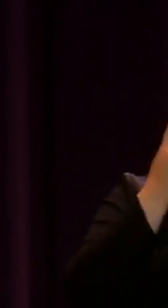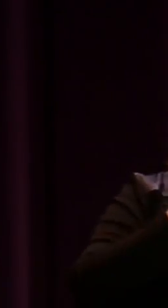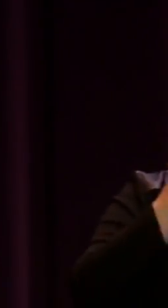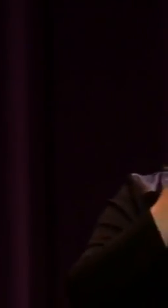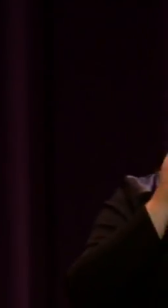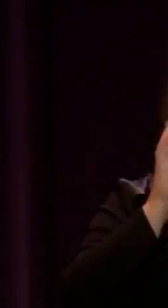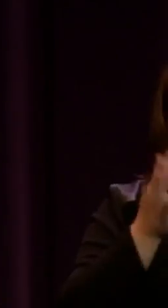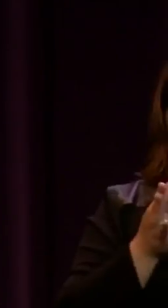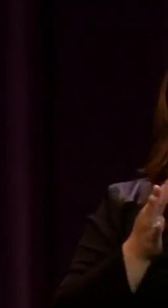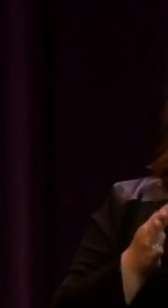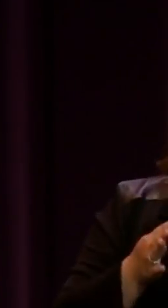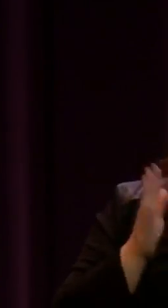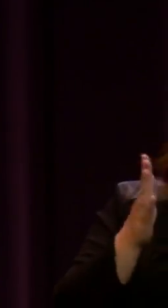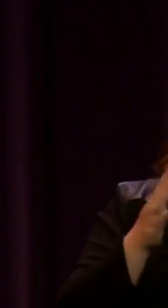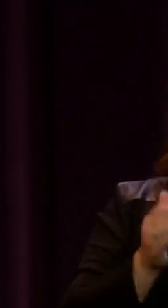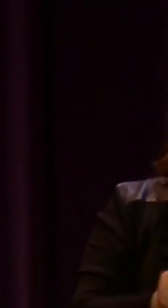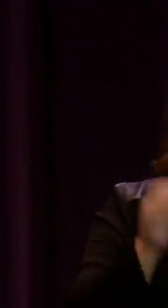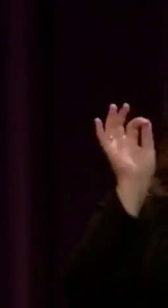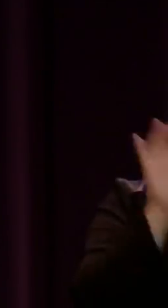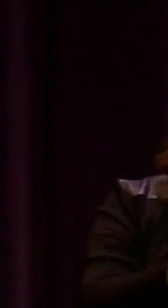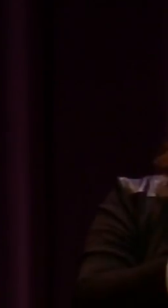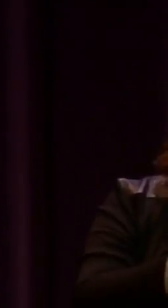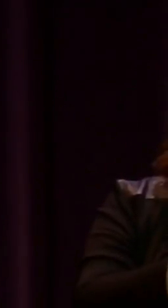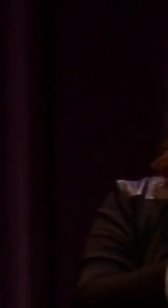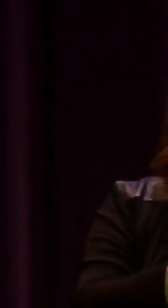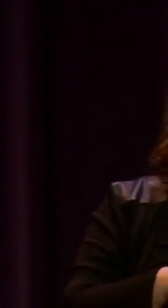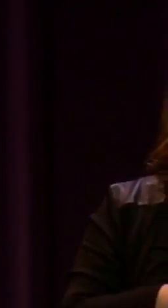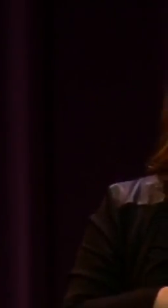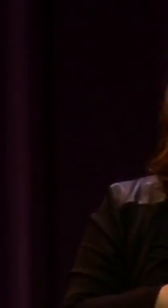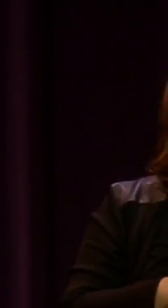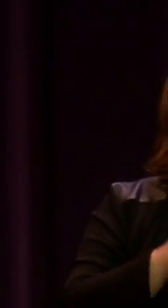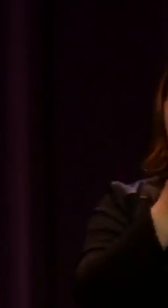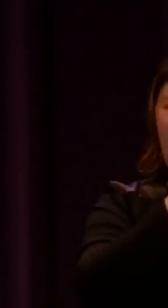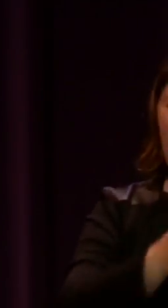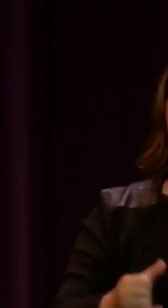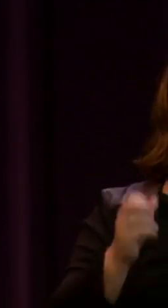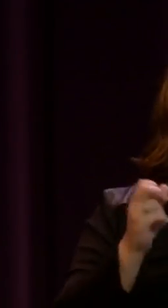MAJORITY VOTE. AND FINAL APPROVAL OF THE CONSTITUTION WILL BE DETERMINED